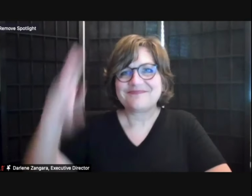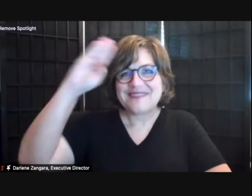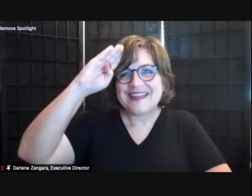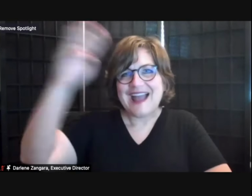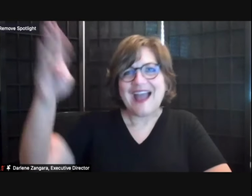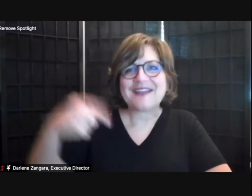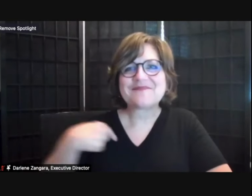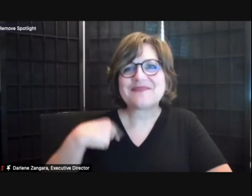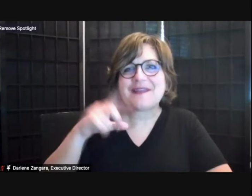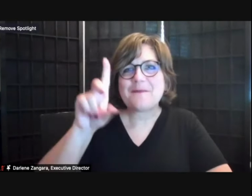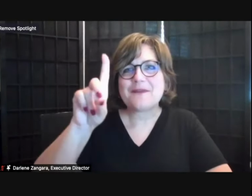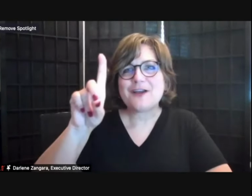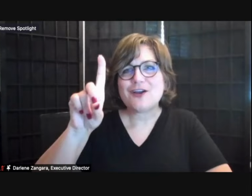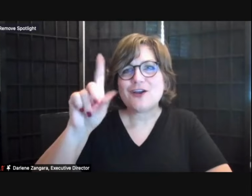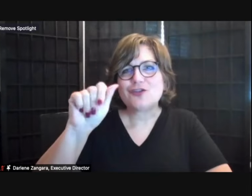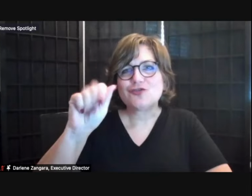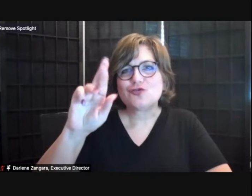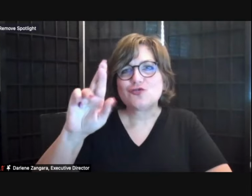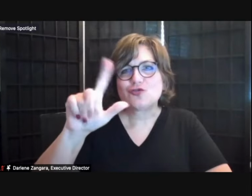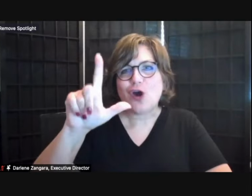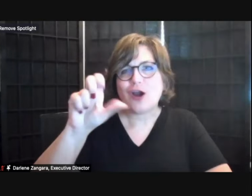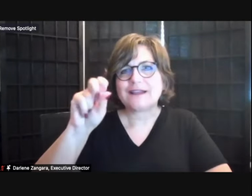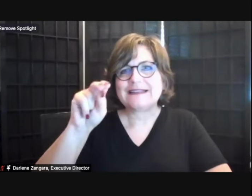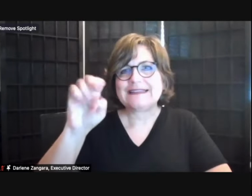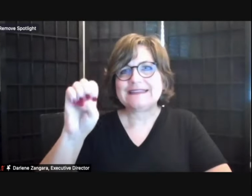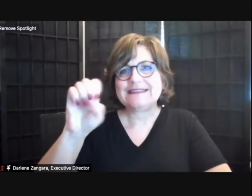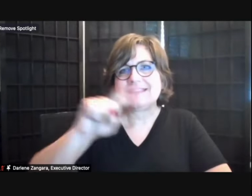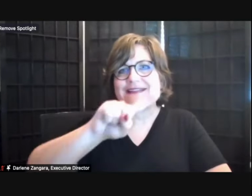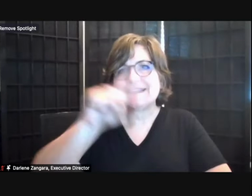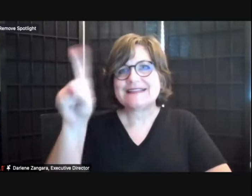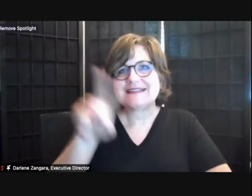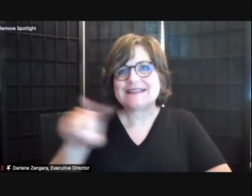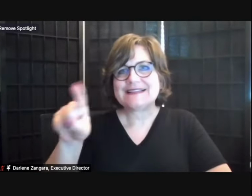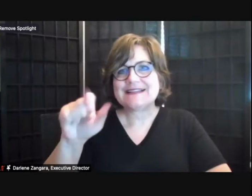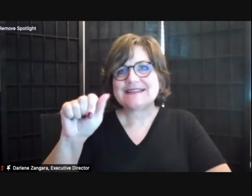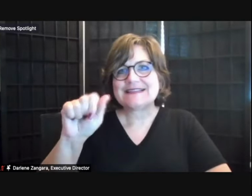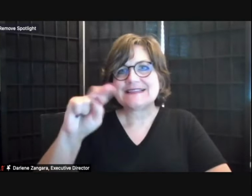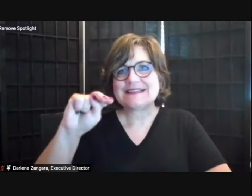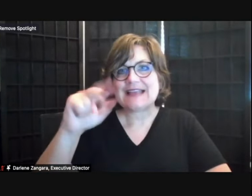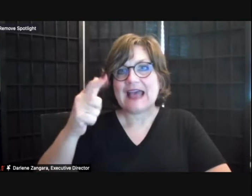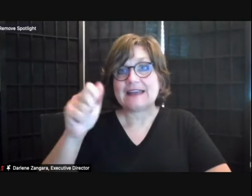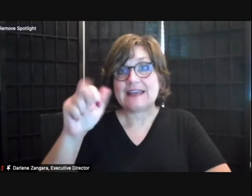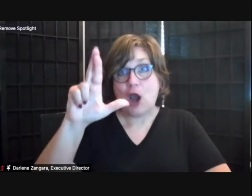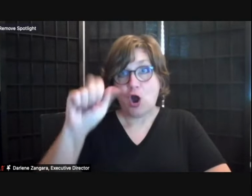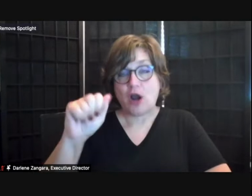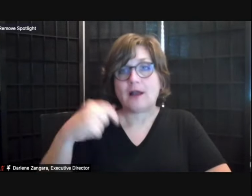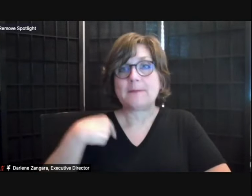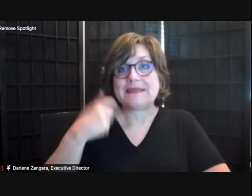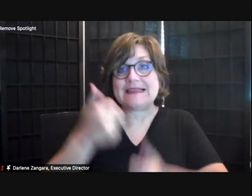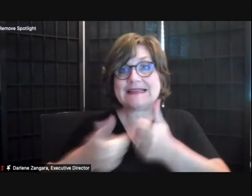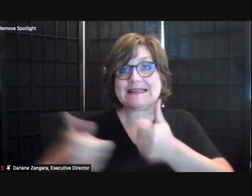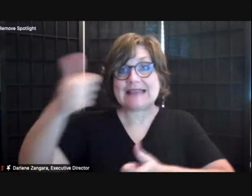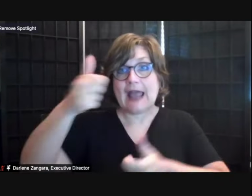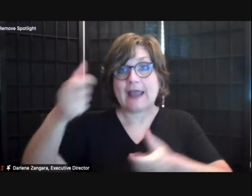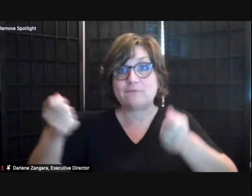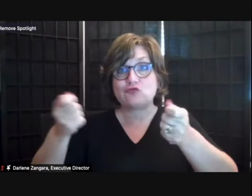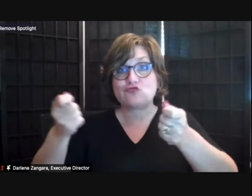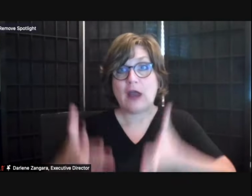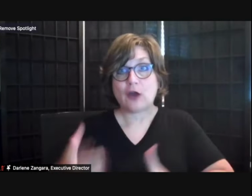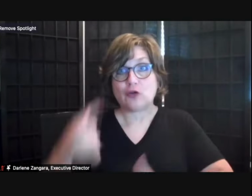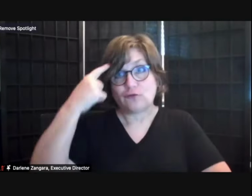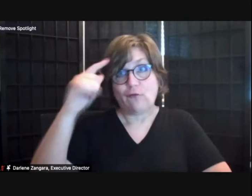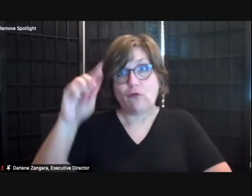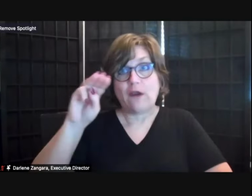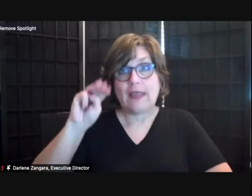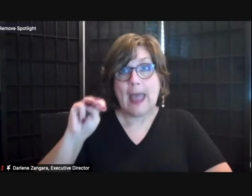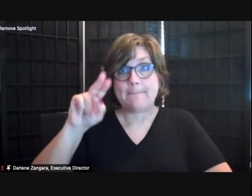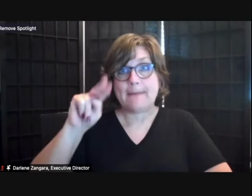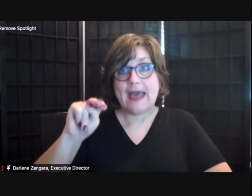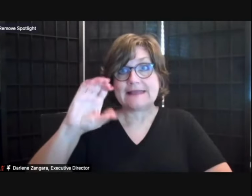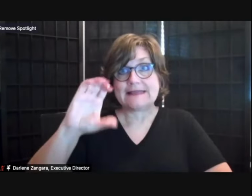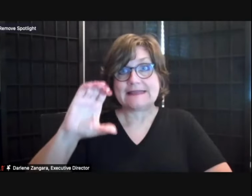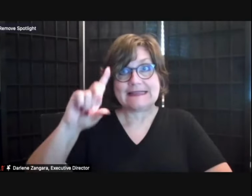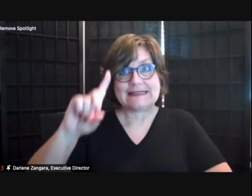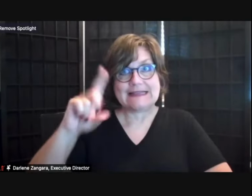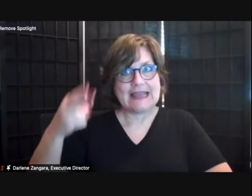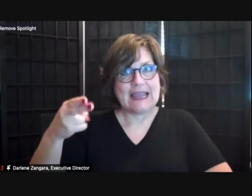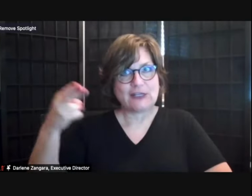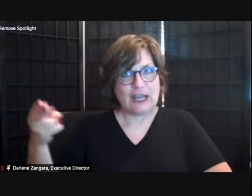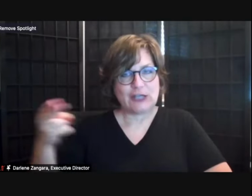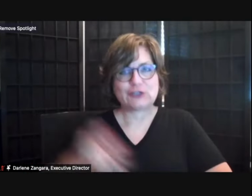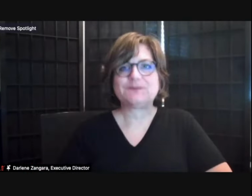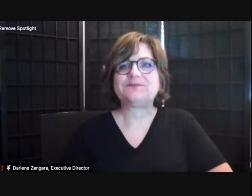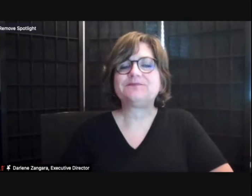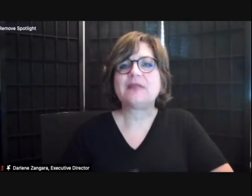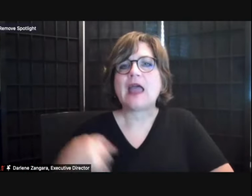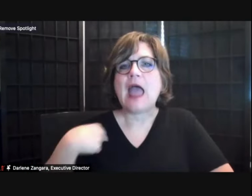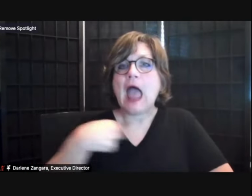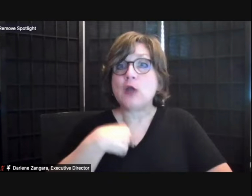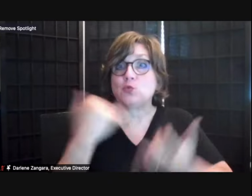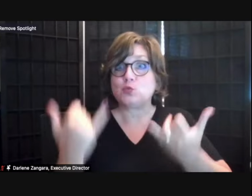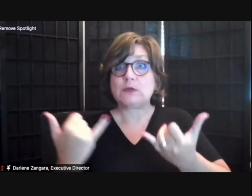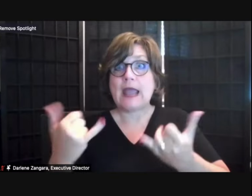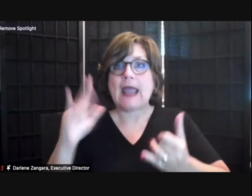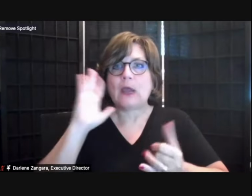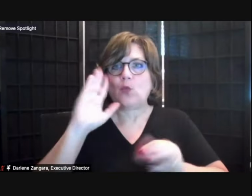Hello, I am Darlene Zangara. I’m the Executive Director for MNCDHH. Today we will provide